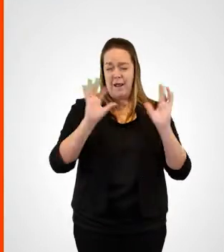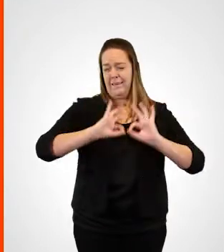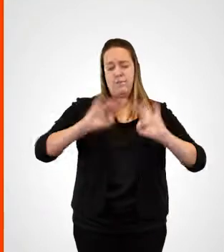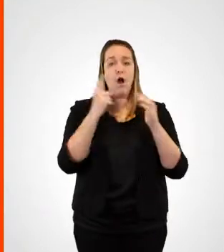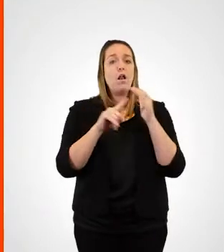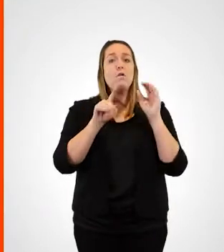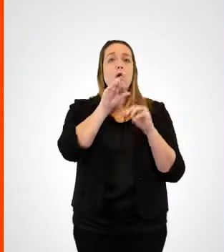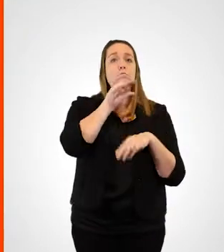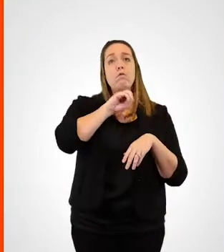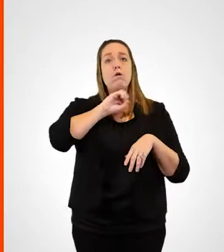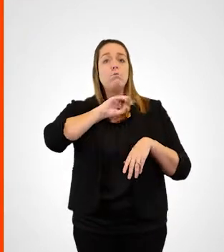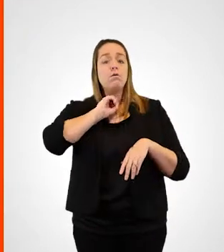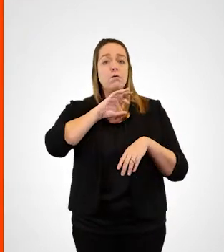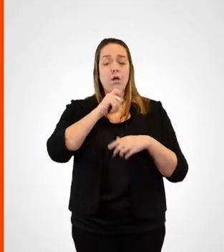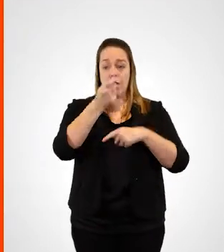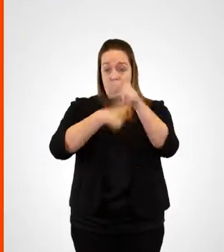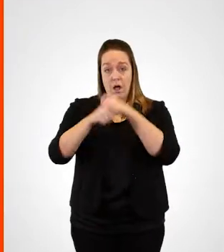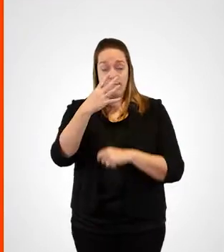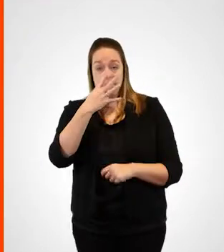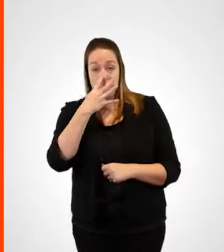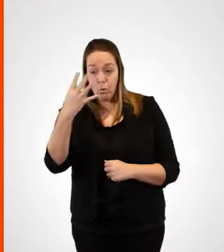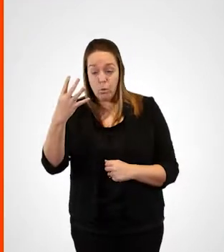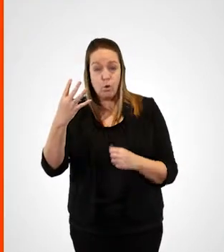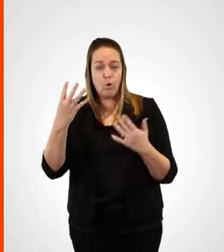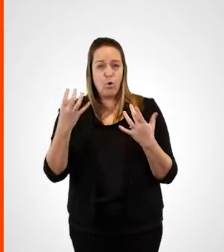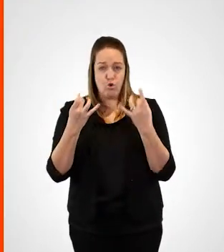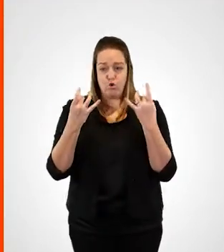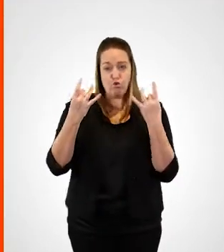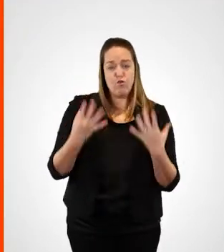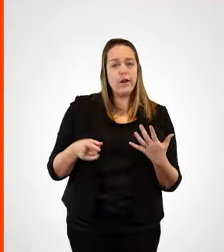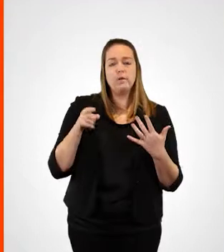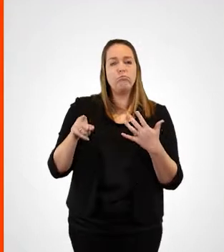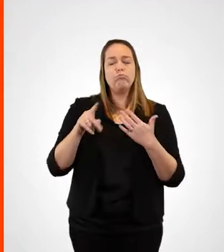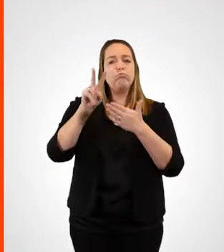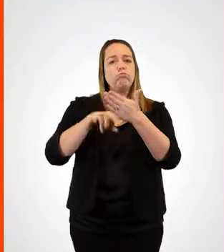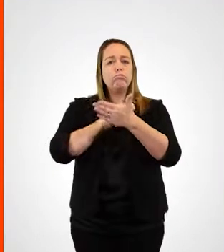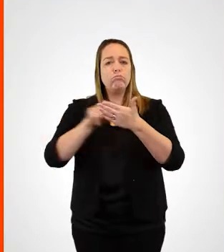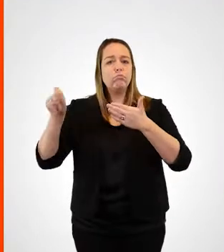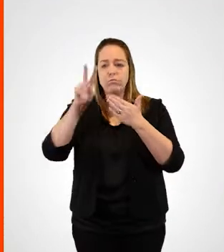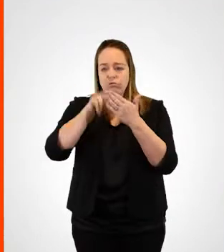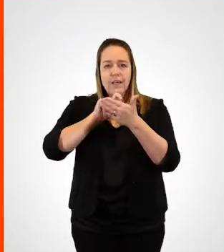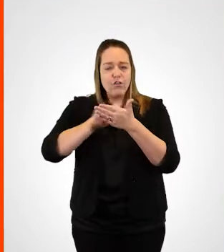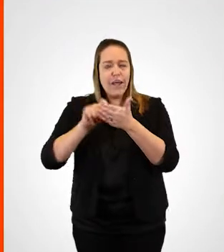to by age 4 already well on his way to literacy and reading and writing development.